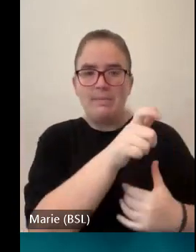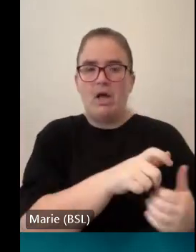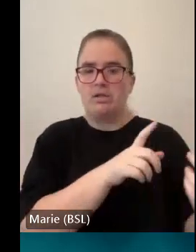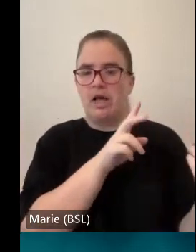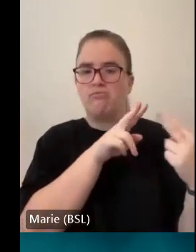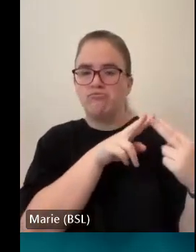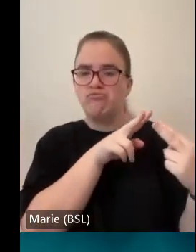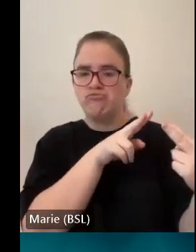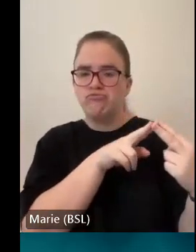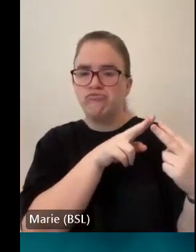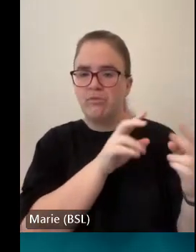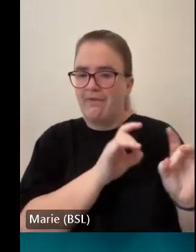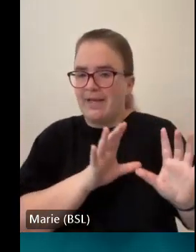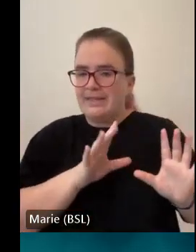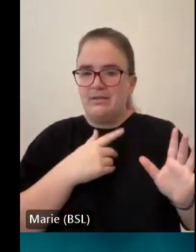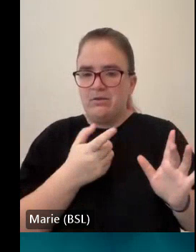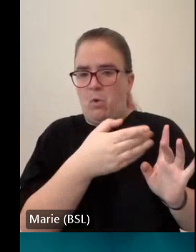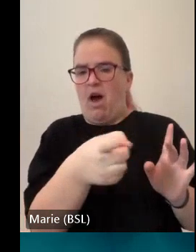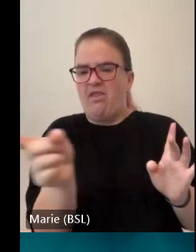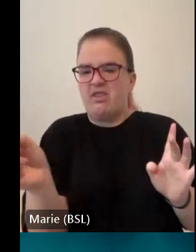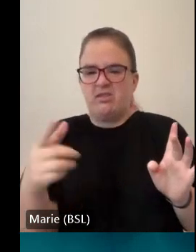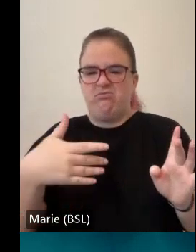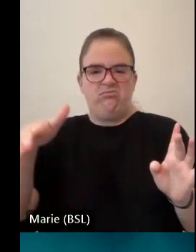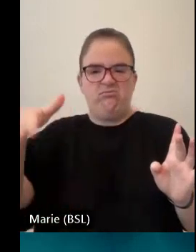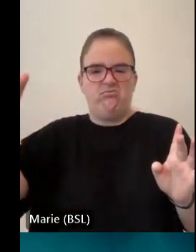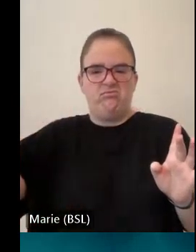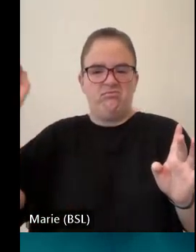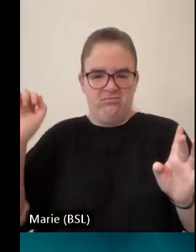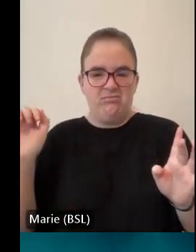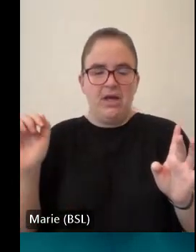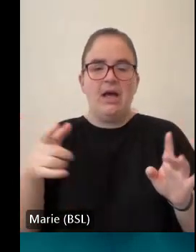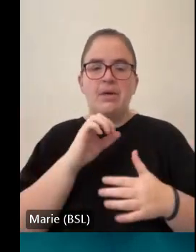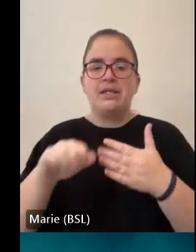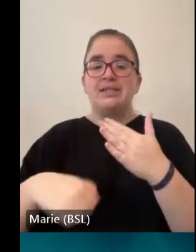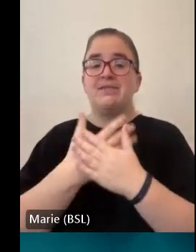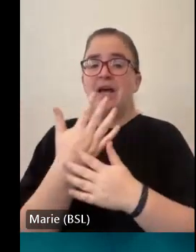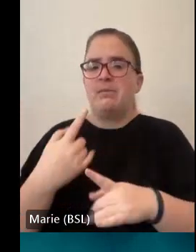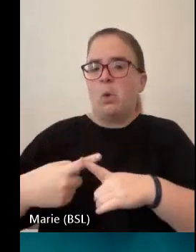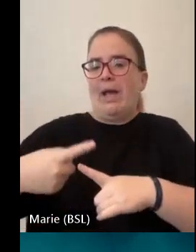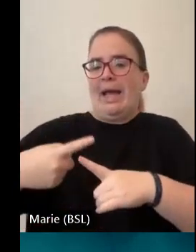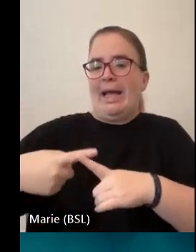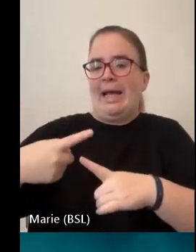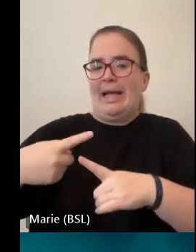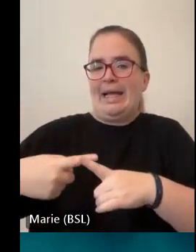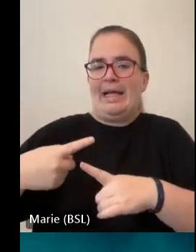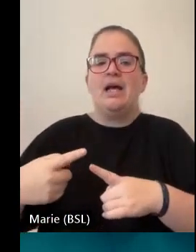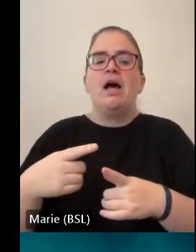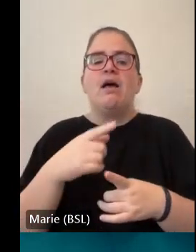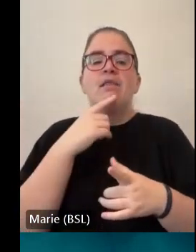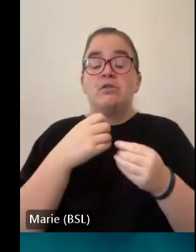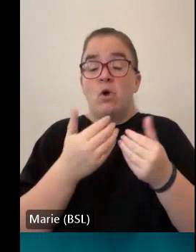So we see that happening and that's how it sort of develops very quickly. And then we've got a long term sort of grooming process where